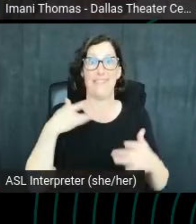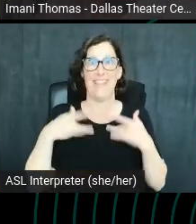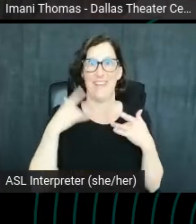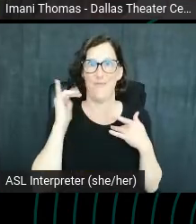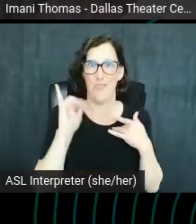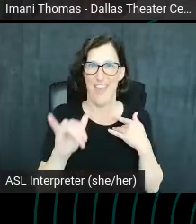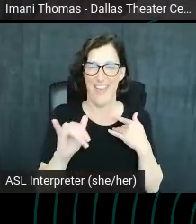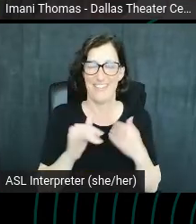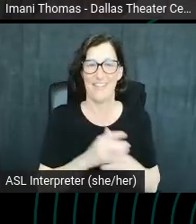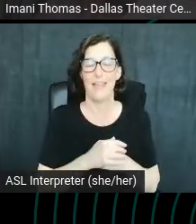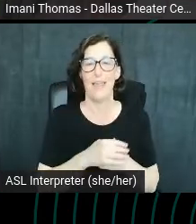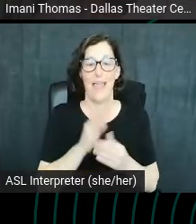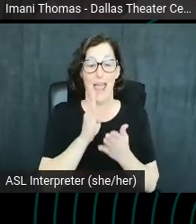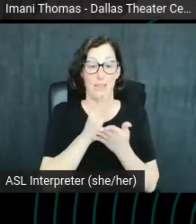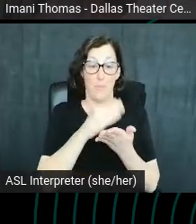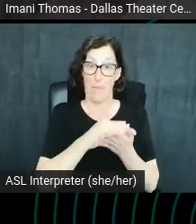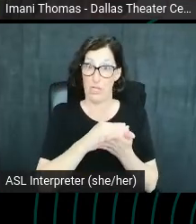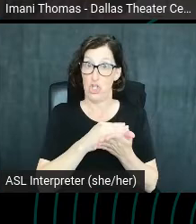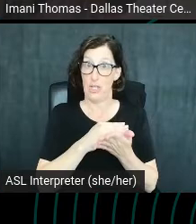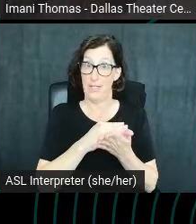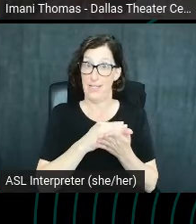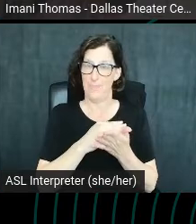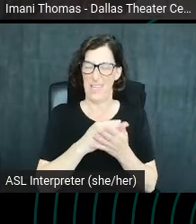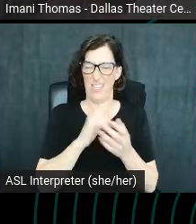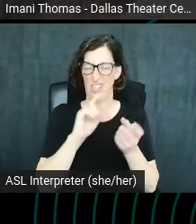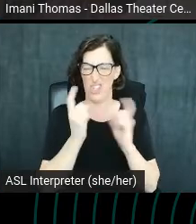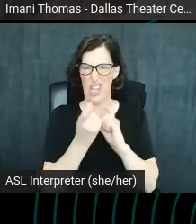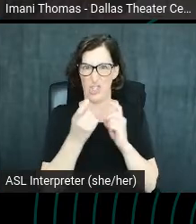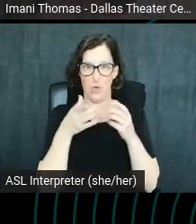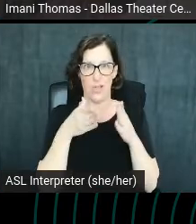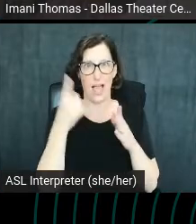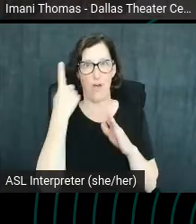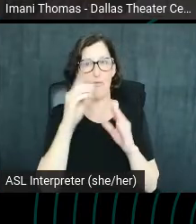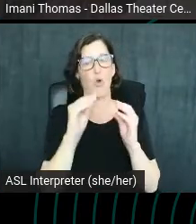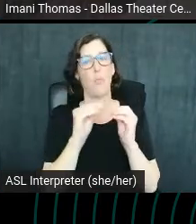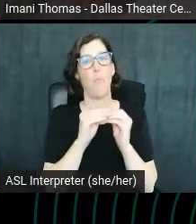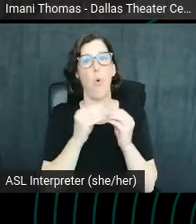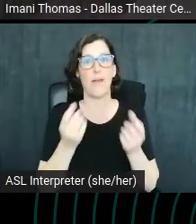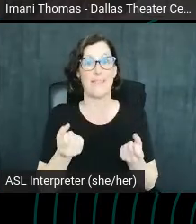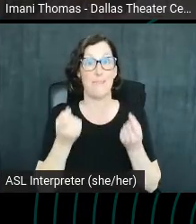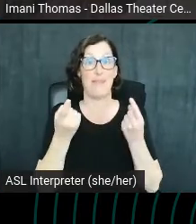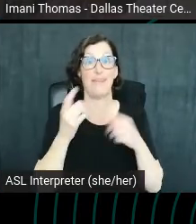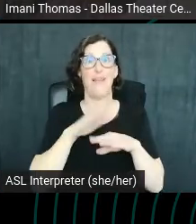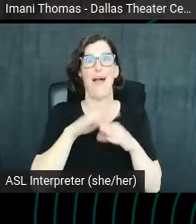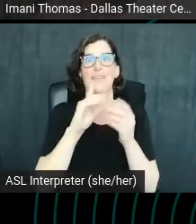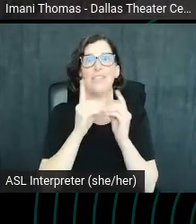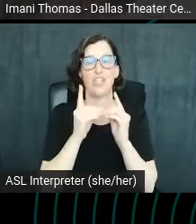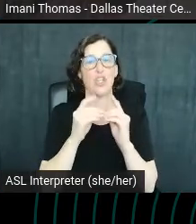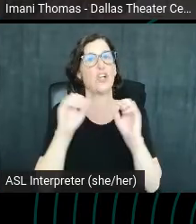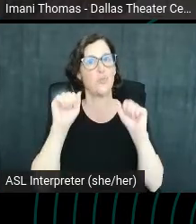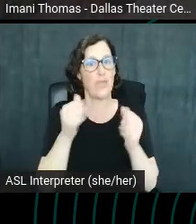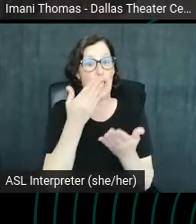and our budget is being restructured to allow for more spending on digital, because we're able to prove that video helps us.